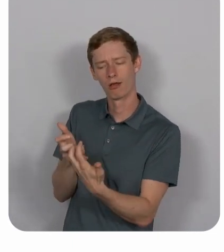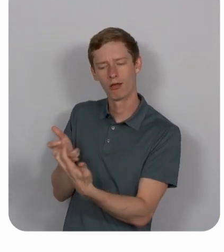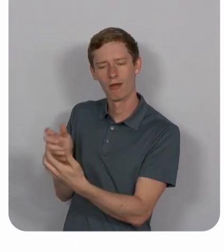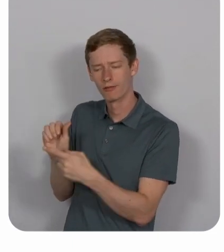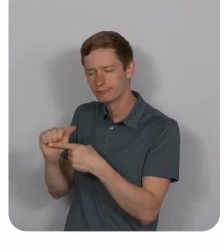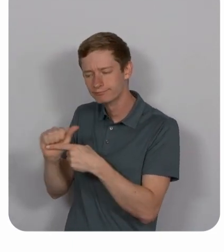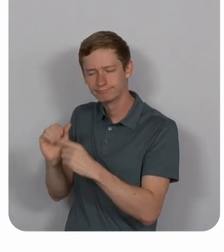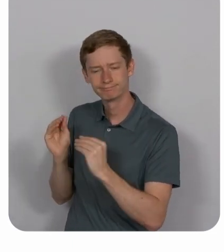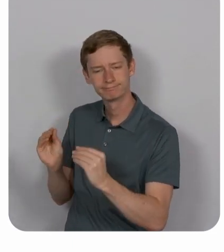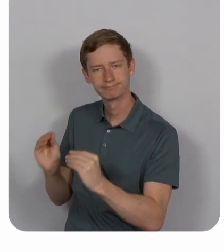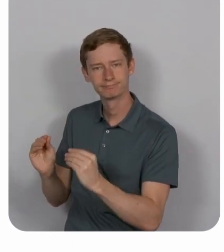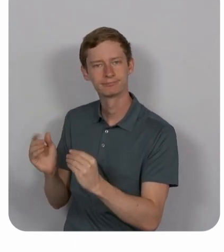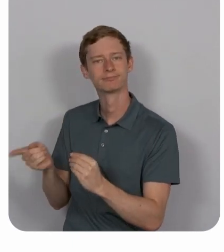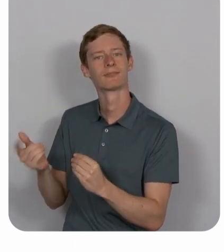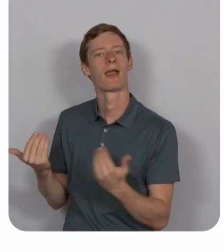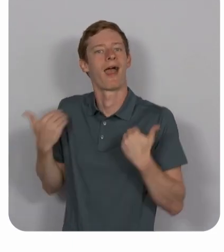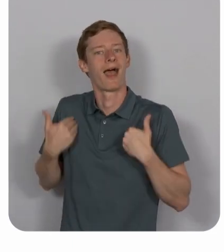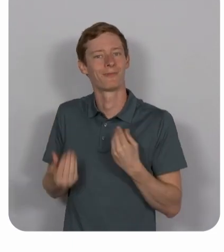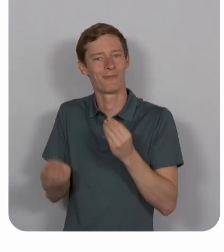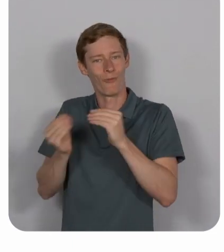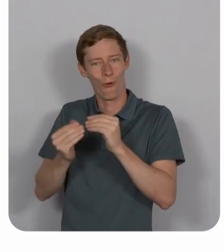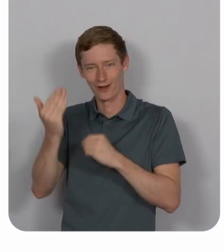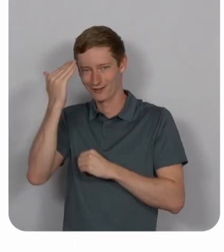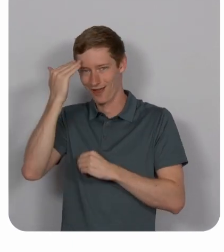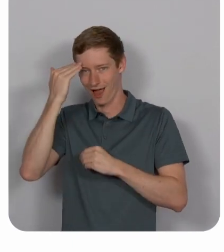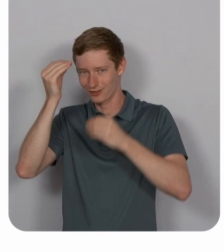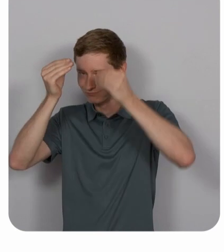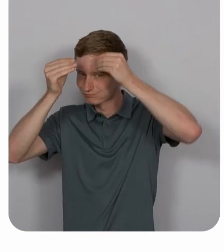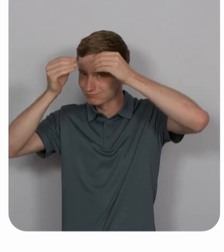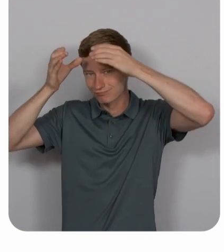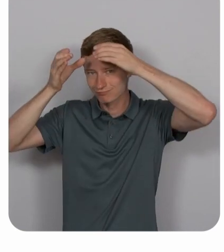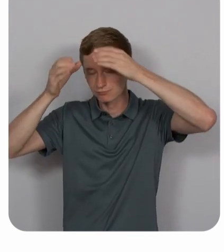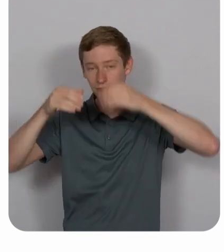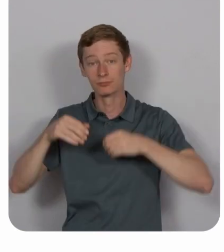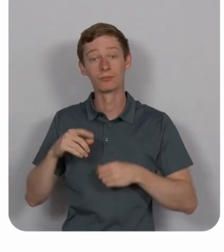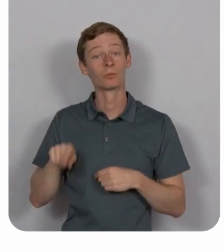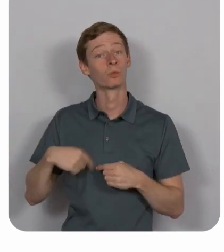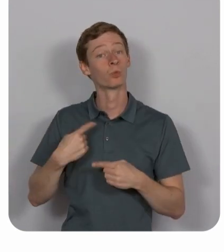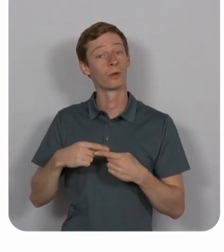the model has more knowledge about what you want built in. As we were building Sidekick,